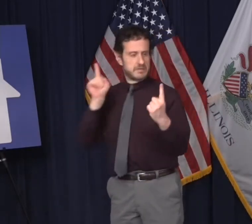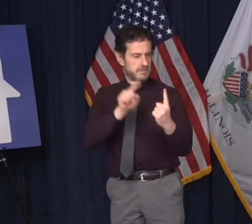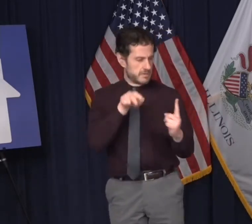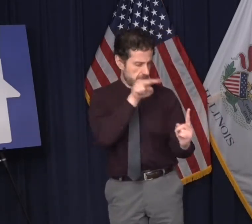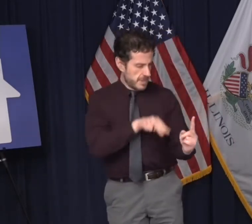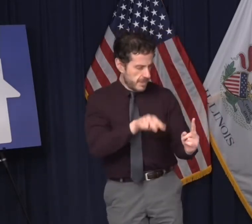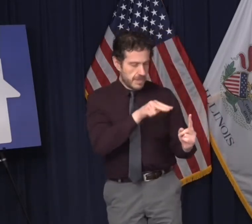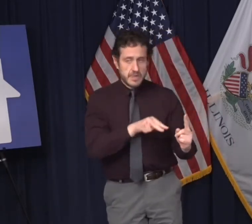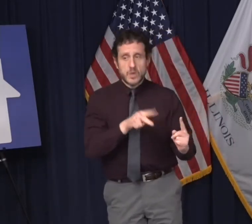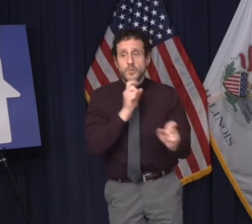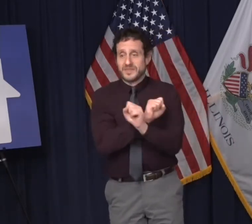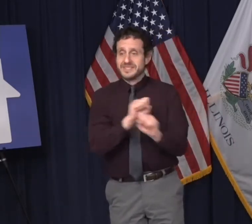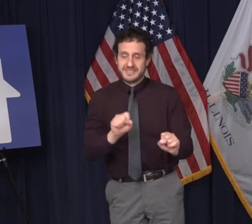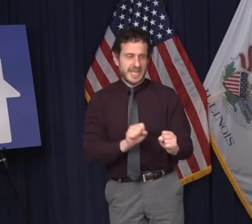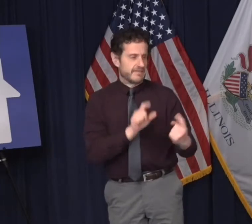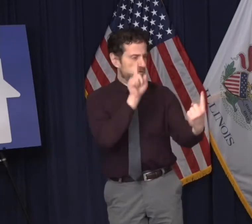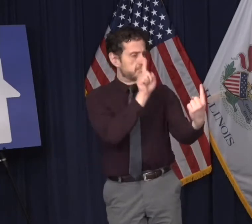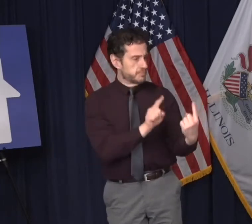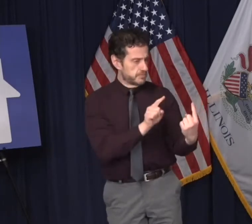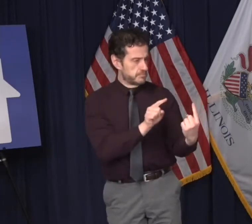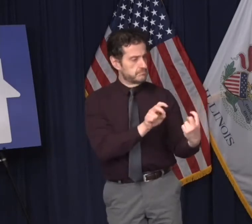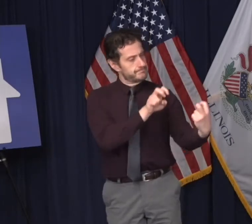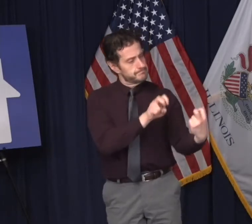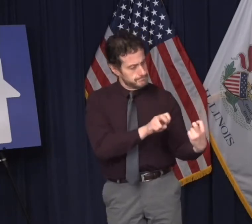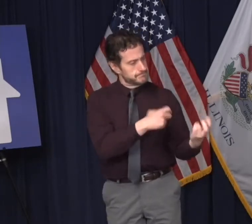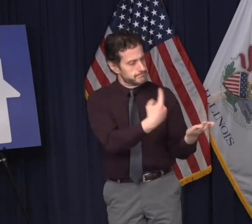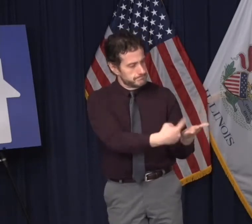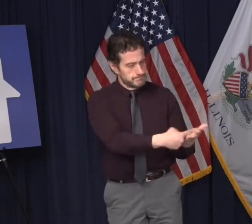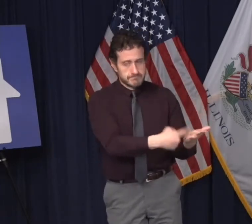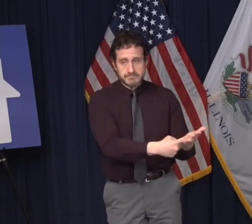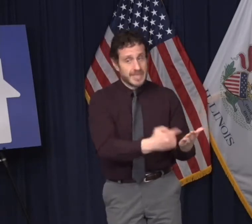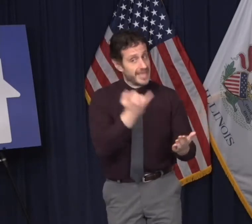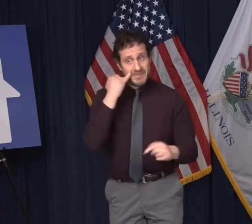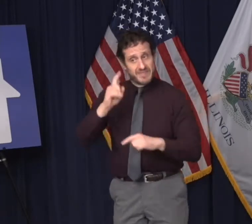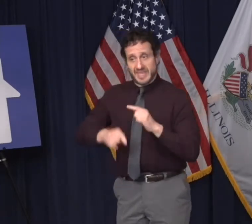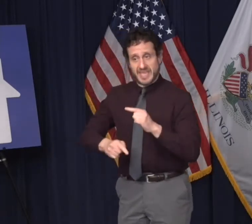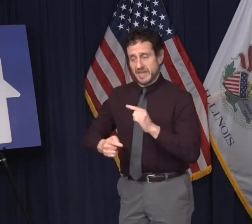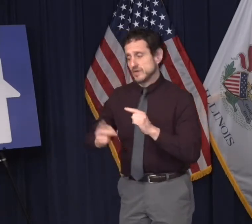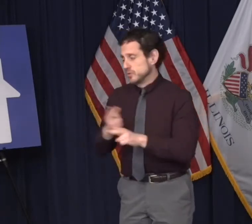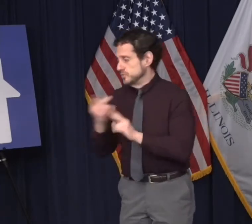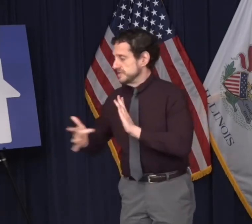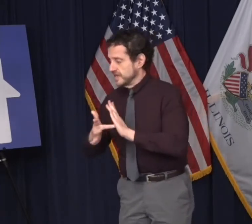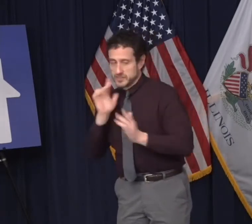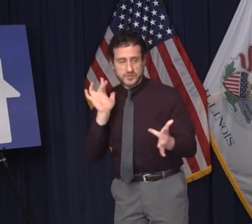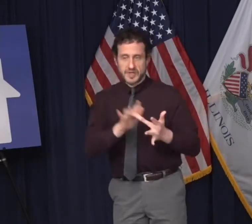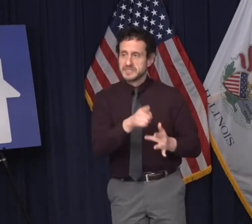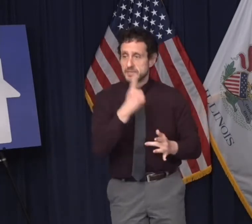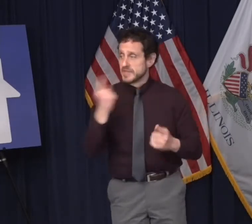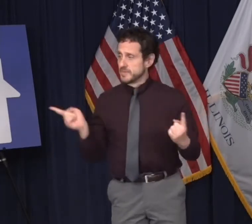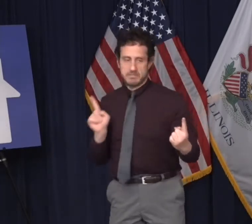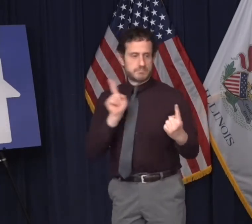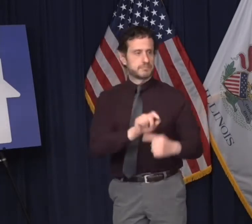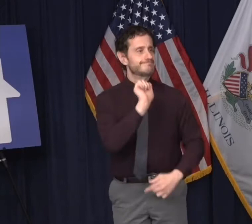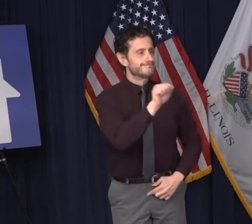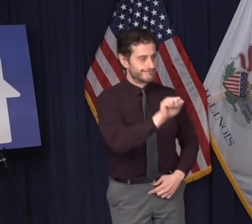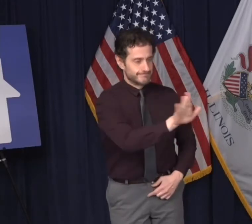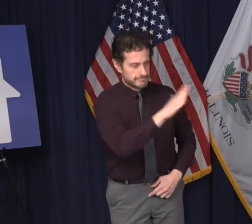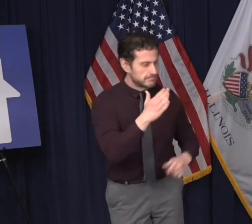REQUIRE FOLLOW-UP EVEN WITH A SAFE IN-PERSON VISIT IF THE COVID-POSITIVE PERSON CAN'T BE